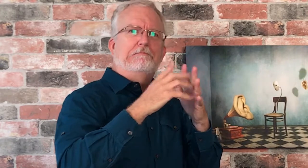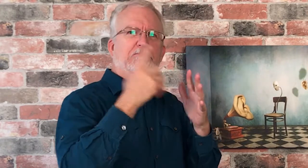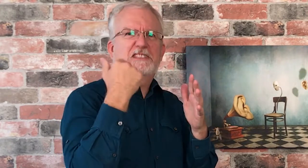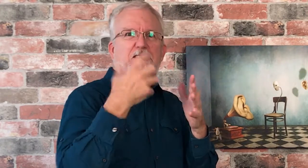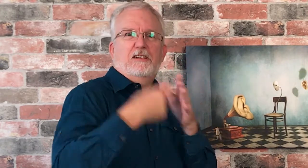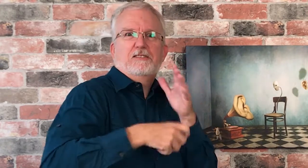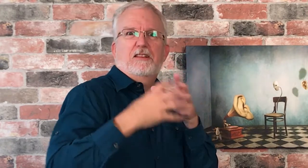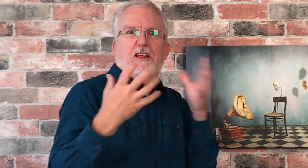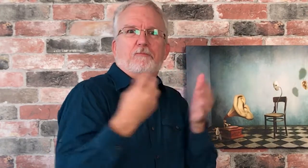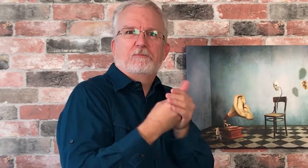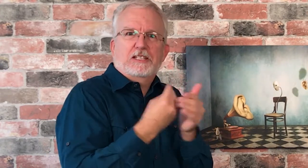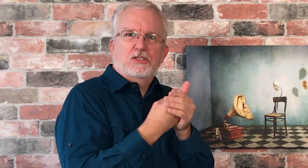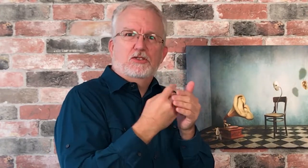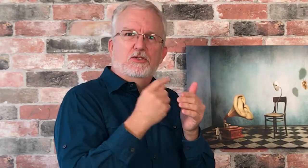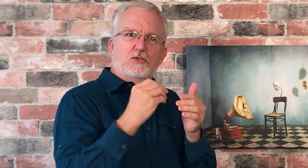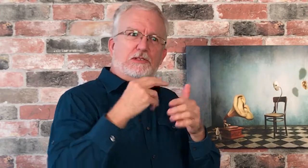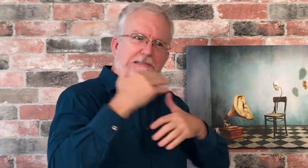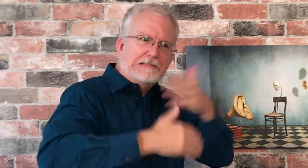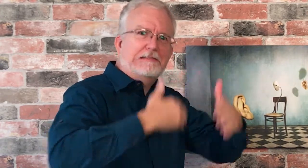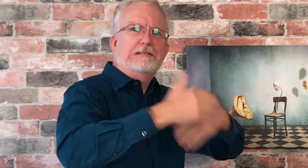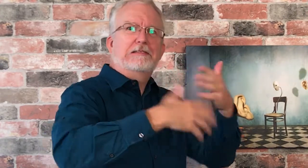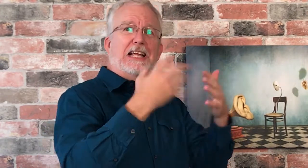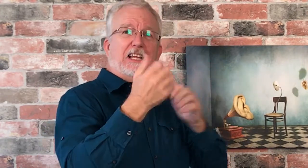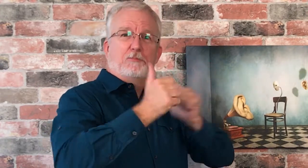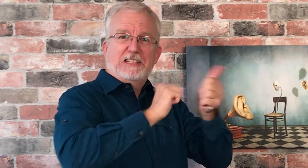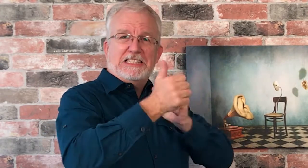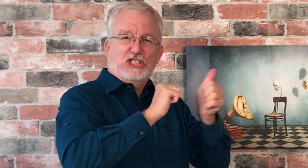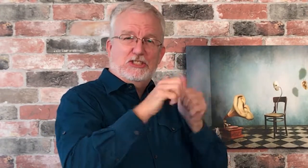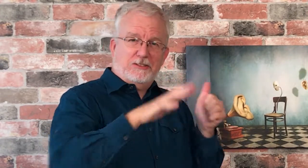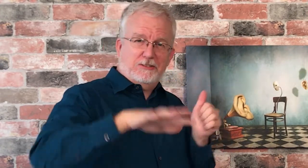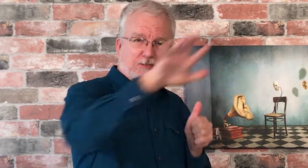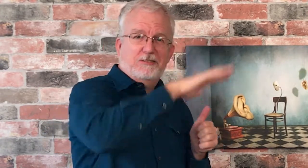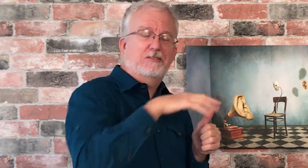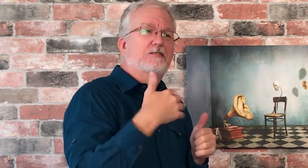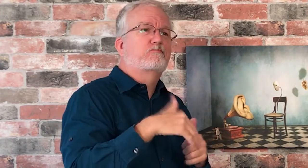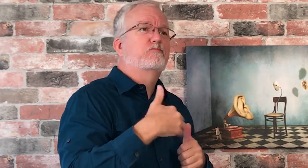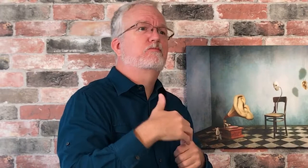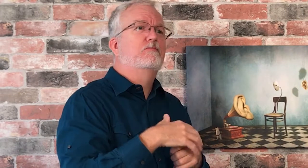because it costs a lot of money to get going and the competition in the area.